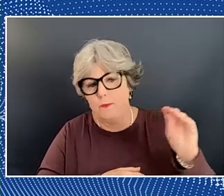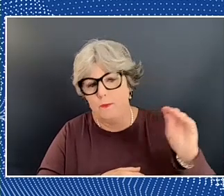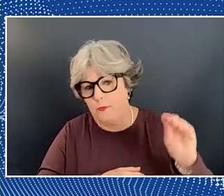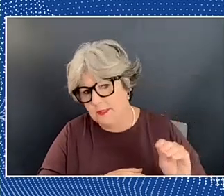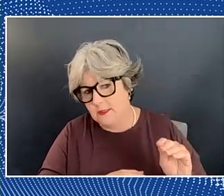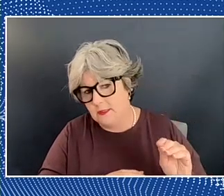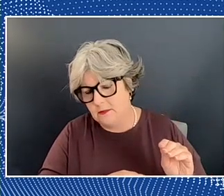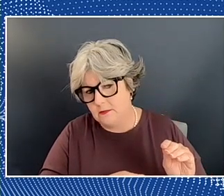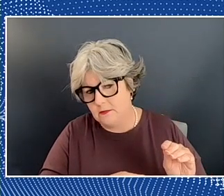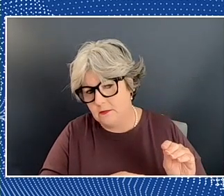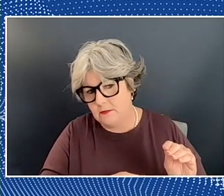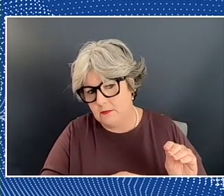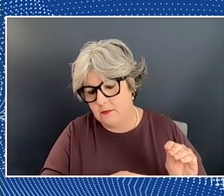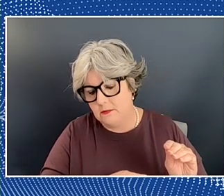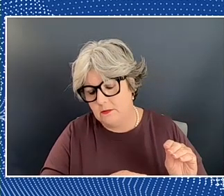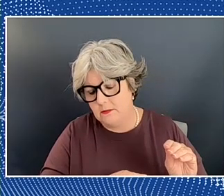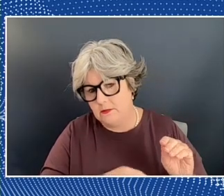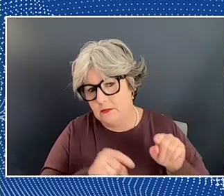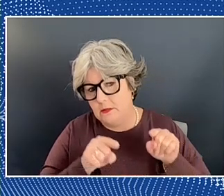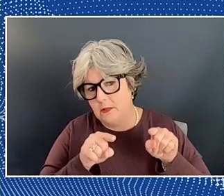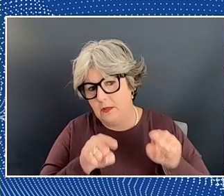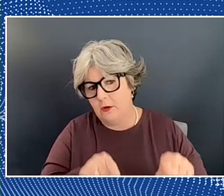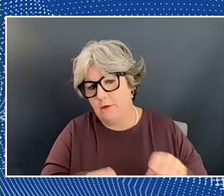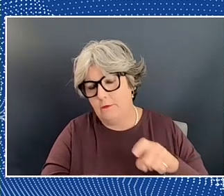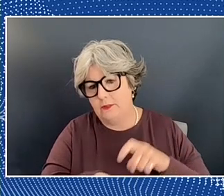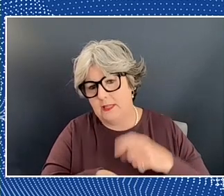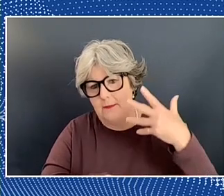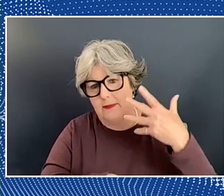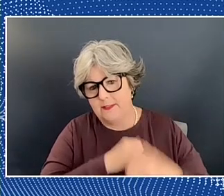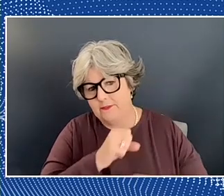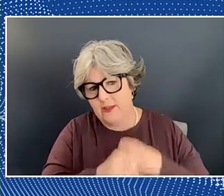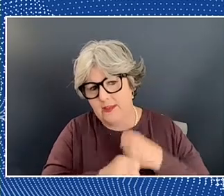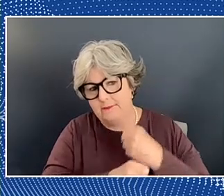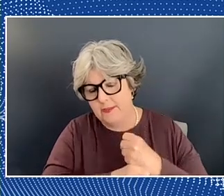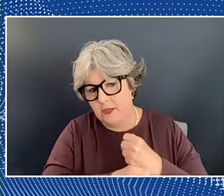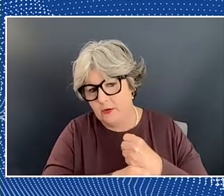the period as short as five years, a